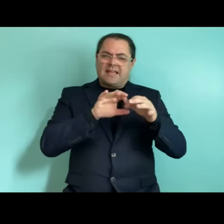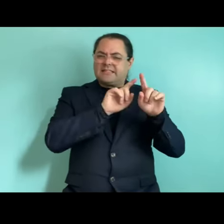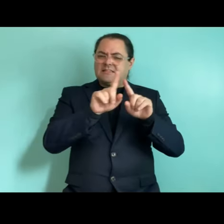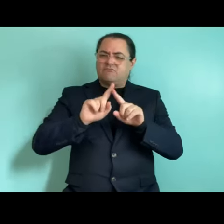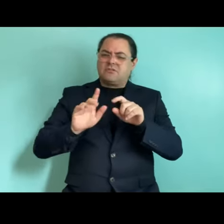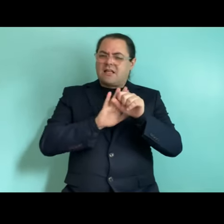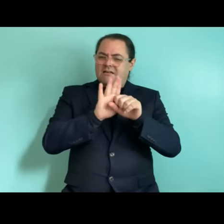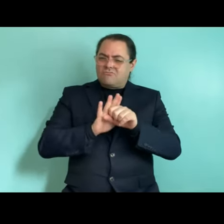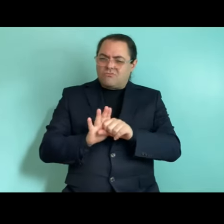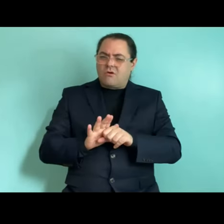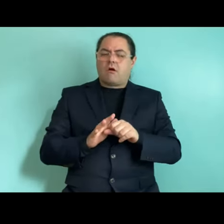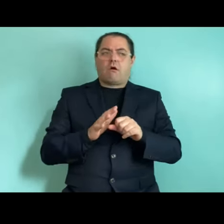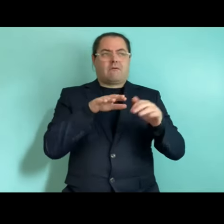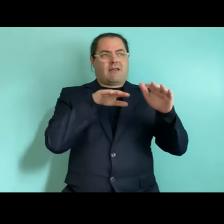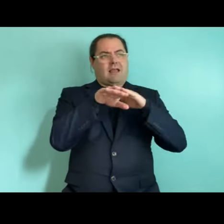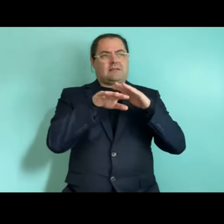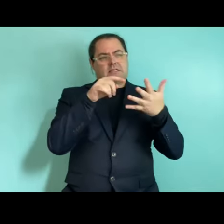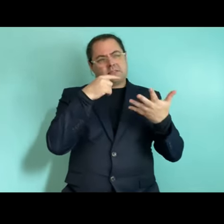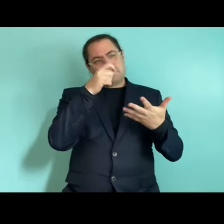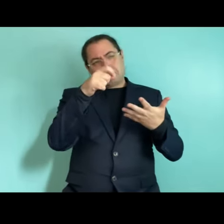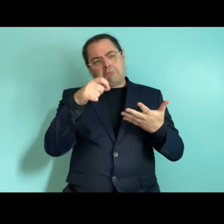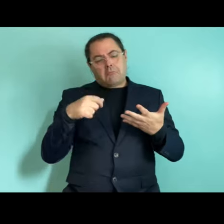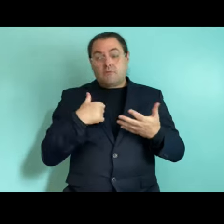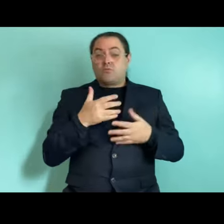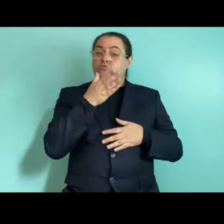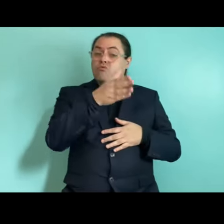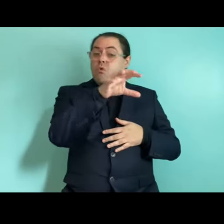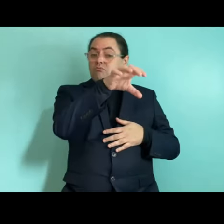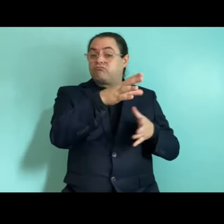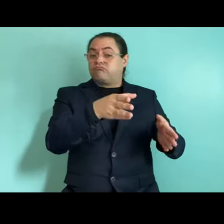to ensure that as we audit, these employers, then we're able to also look